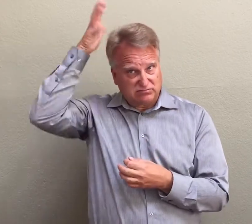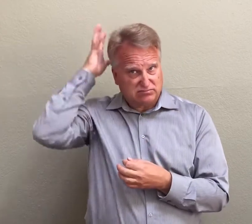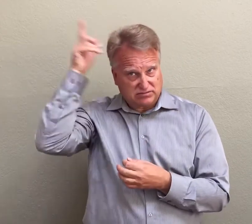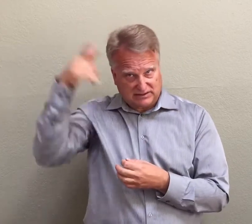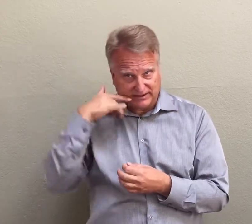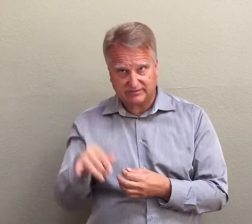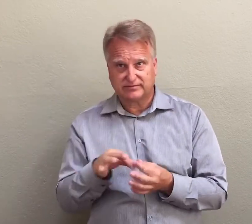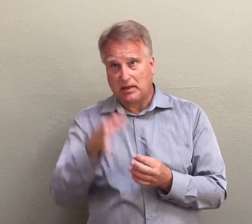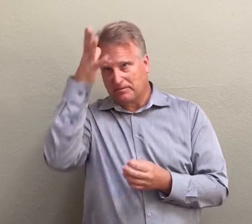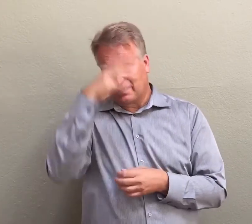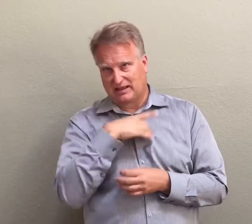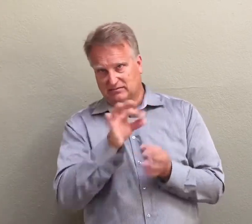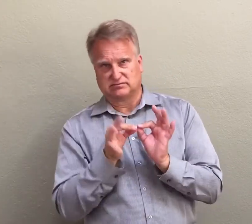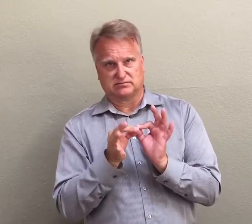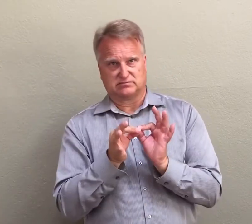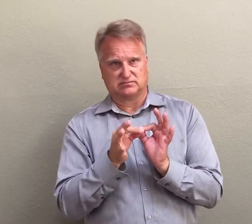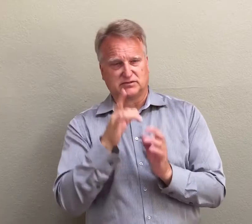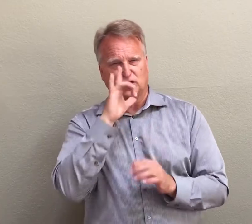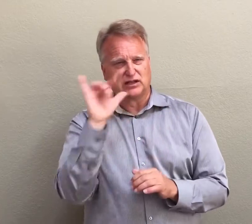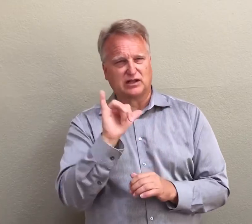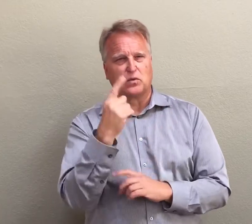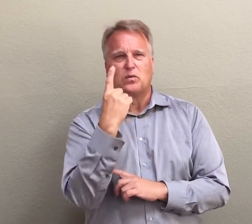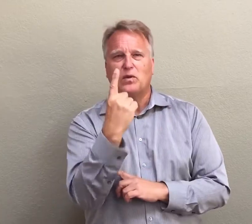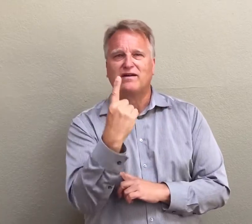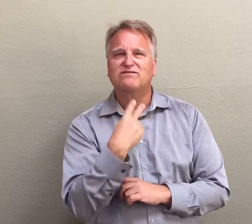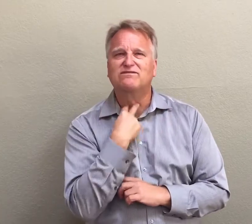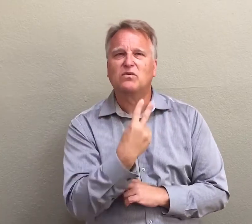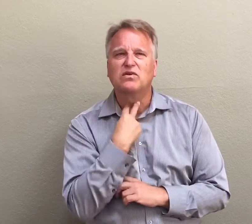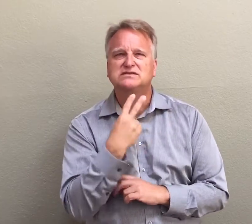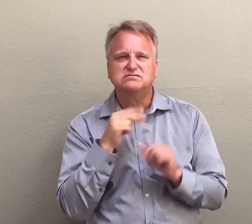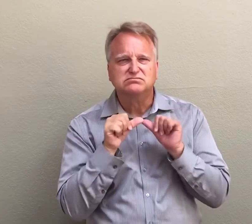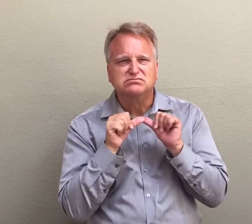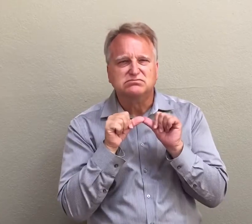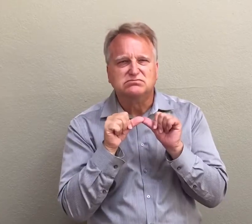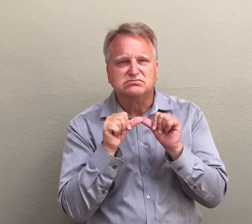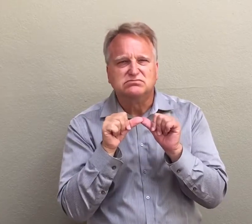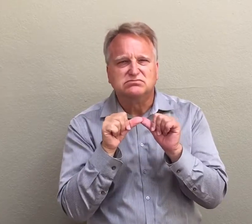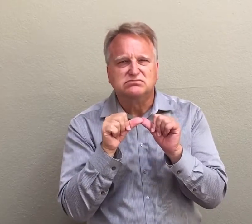or hairstyle or color of their clothes to differentiate between speakers before interpreting for them. Even with this effort, the Deaf person still sees only one voice as presented by the interpreter.